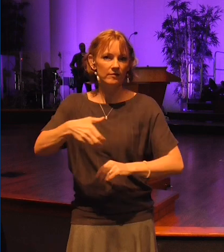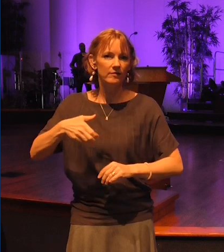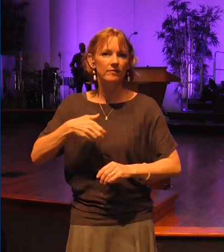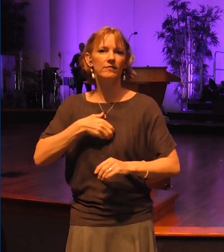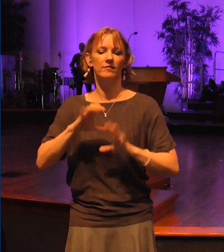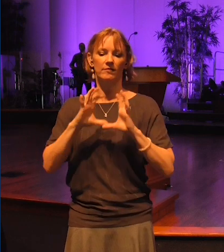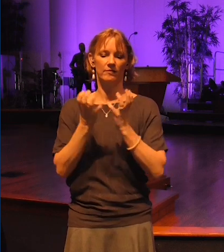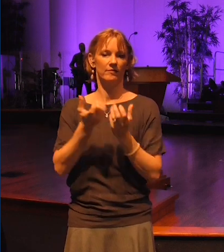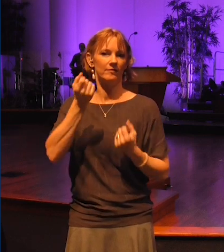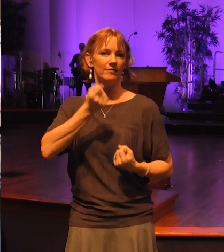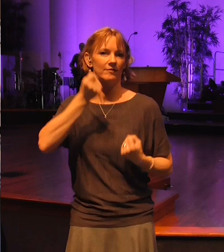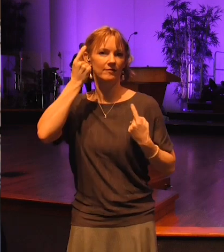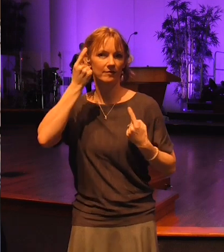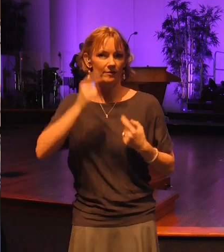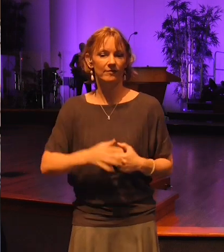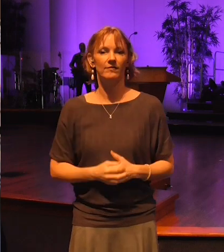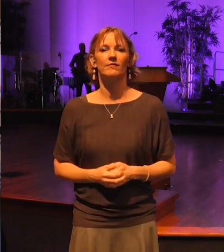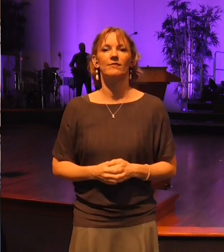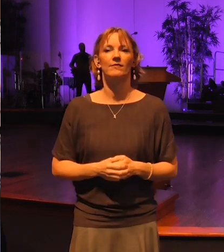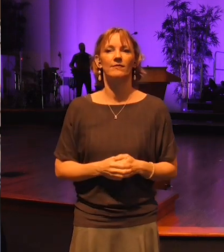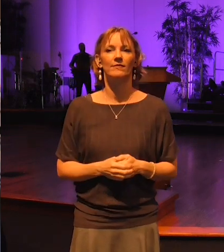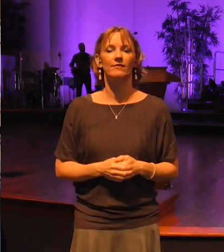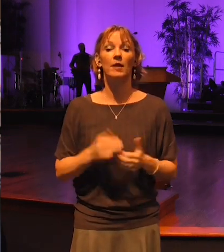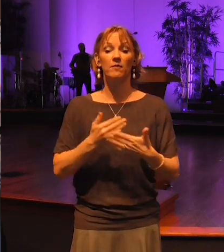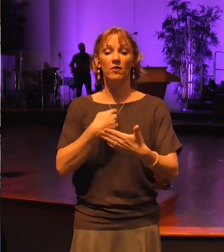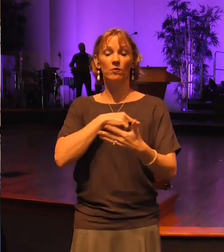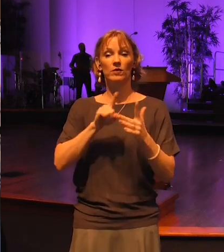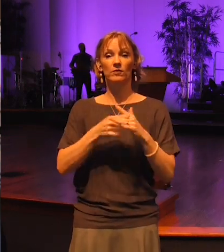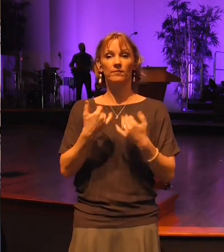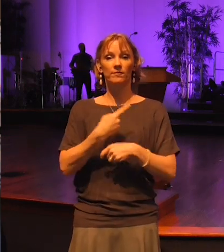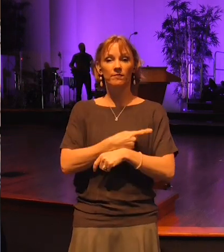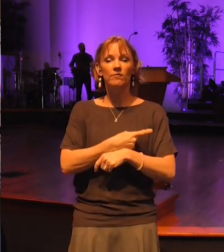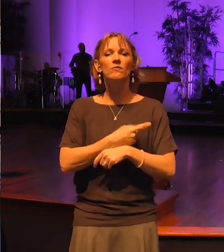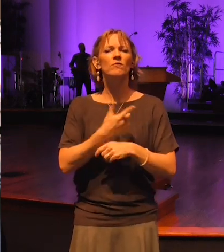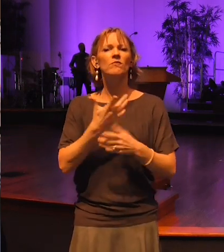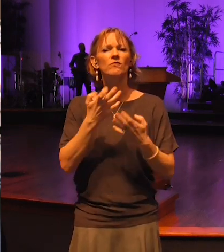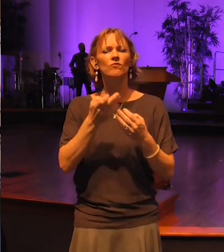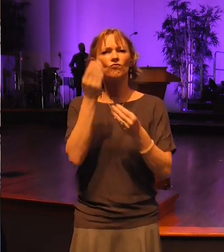and global enlightenment before we get started today we want to give you a look at a few things